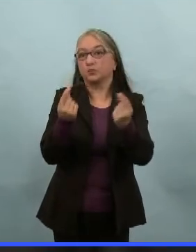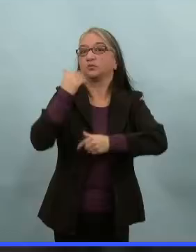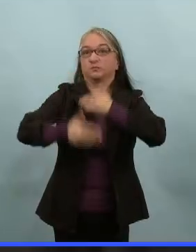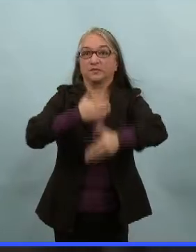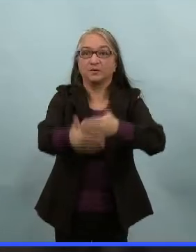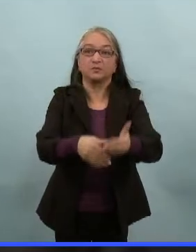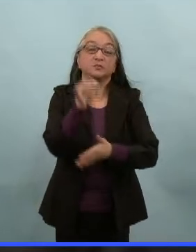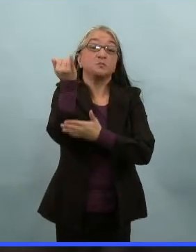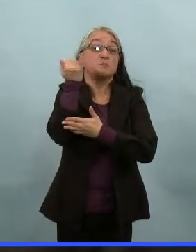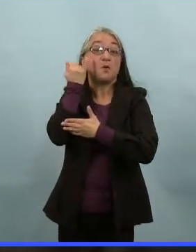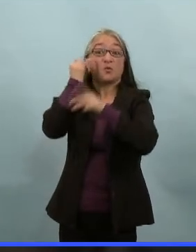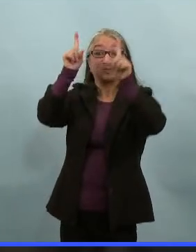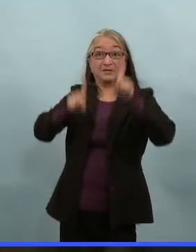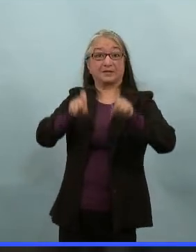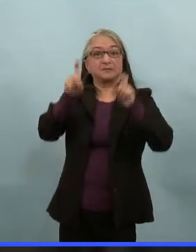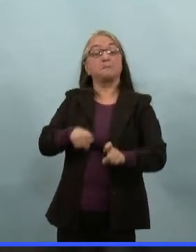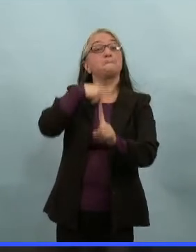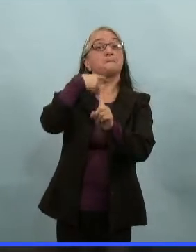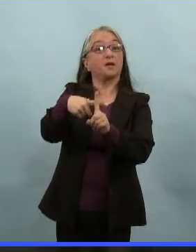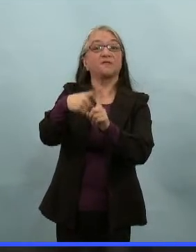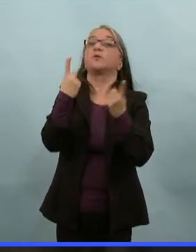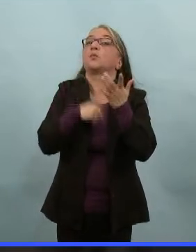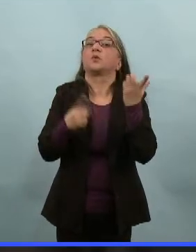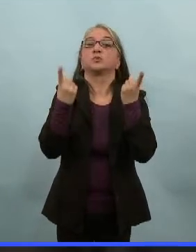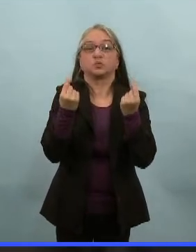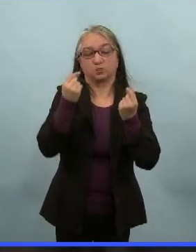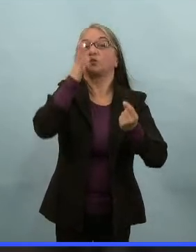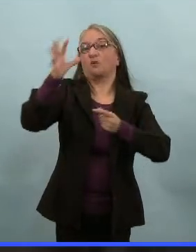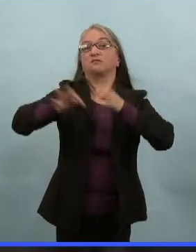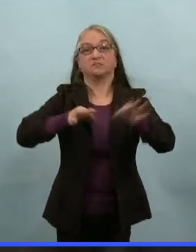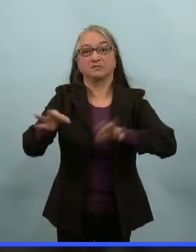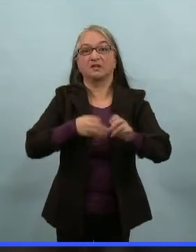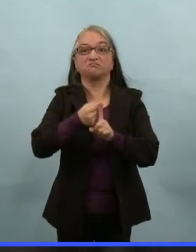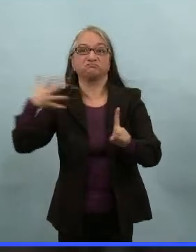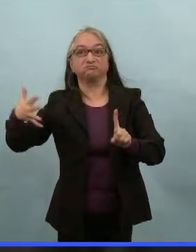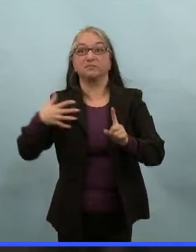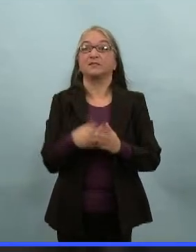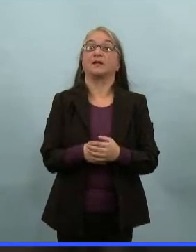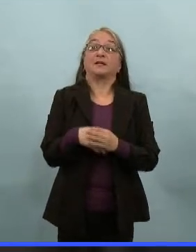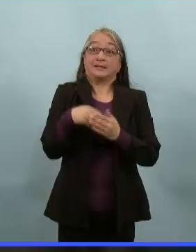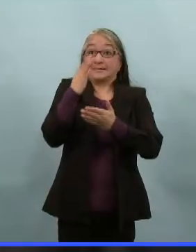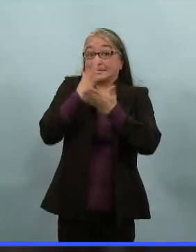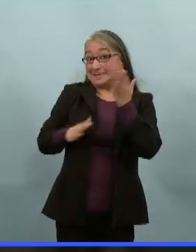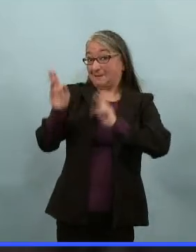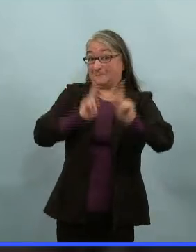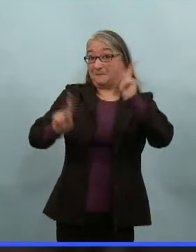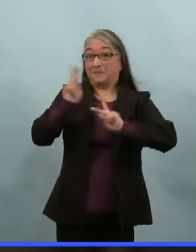qualify for what's called monoclonal antibody treatment so there is a treatment that's available